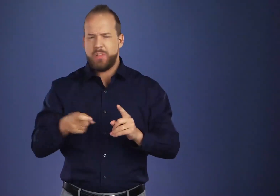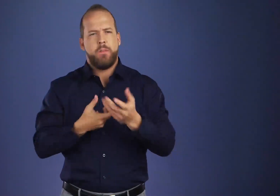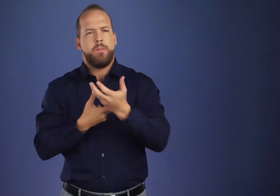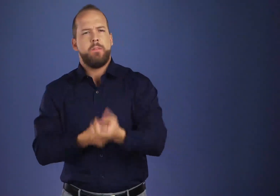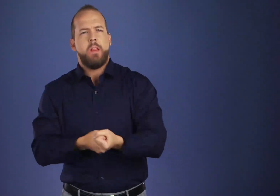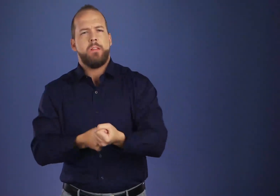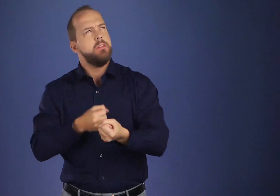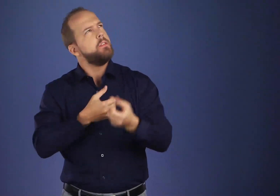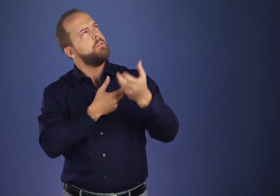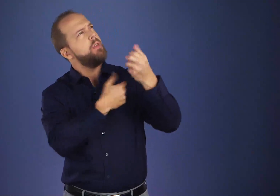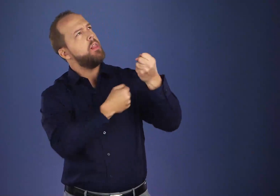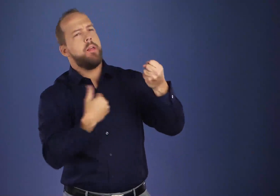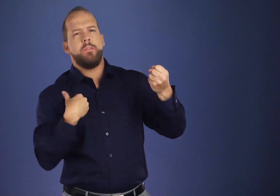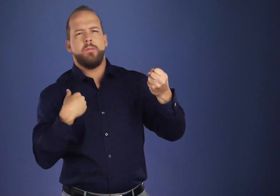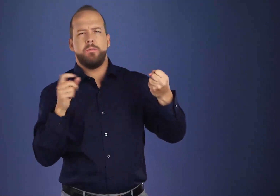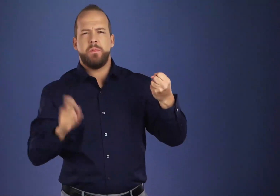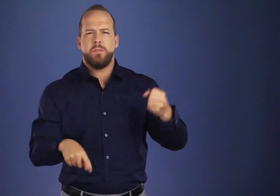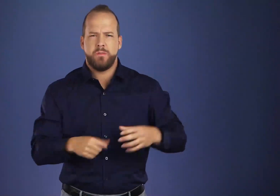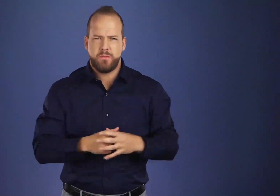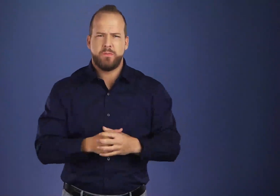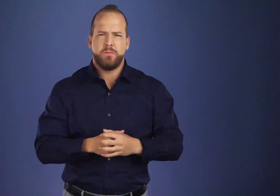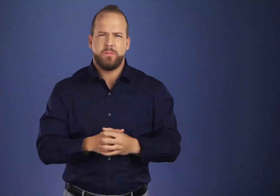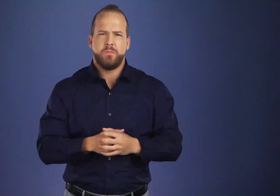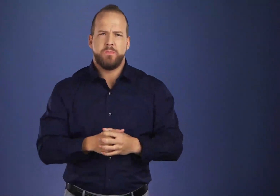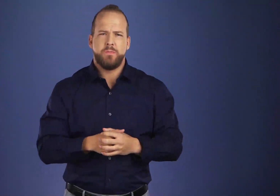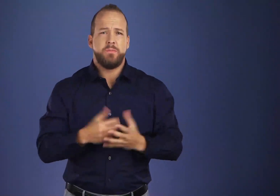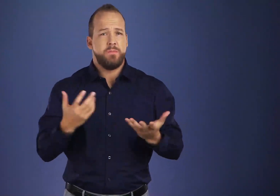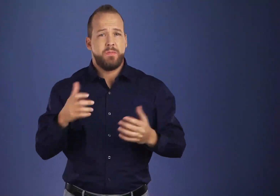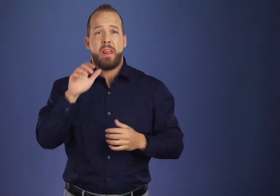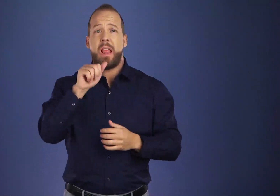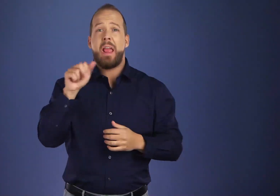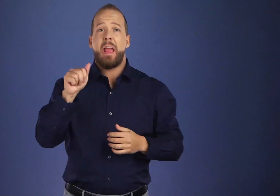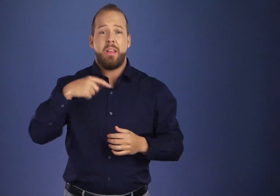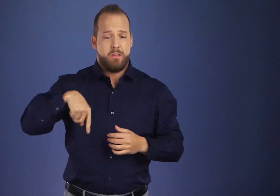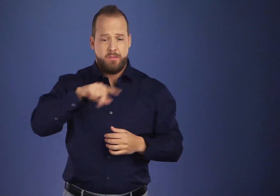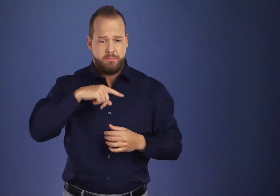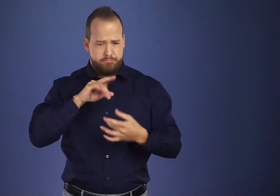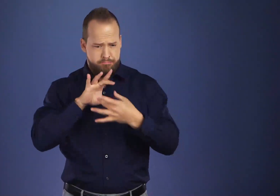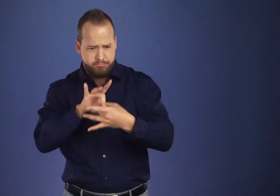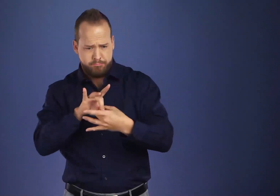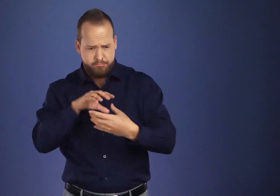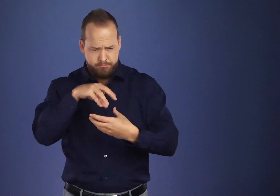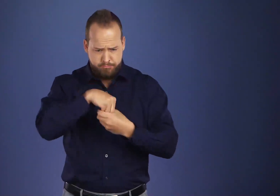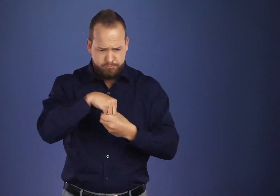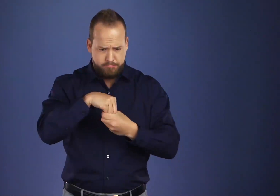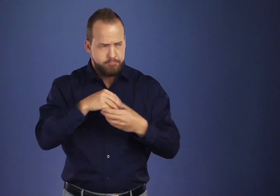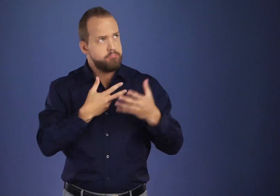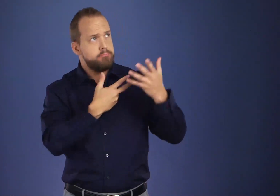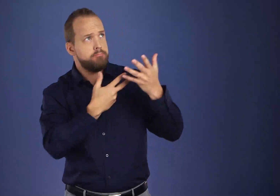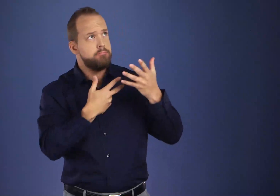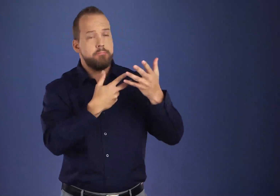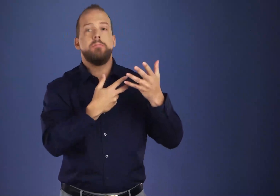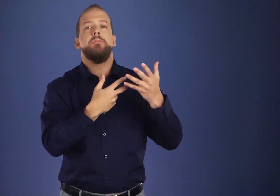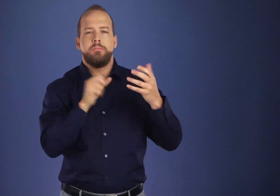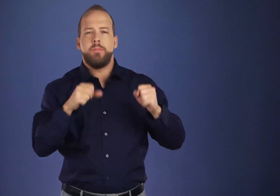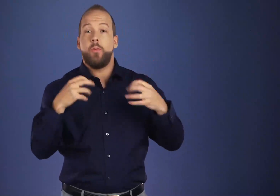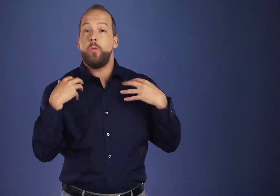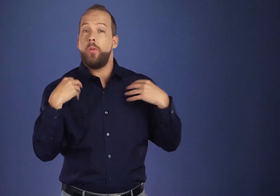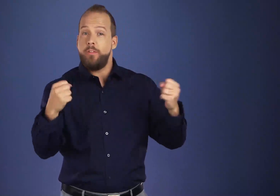but we also perceived that faith of some kind, if only in A.A. itself, is possible to anyone.